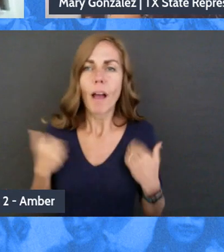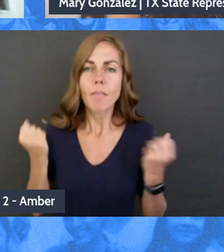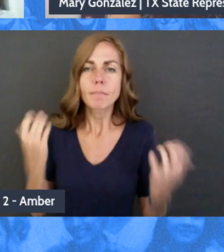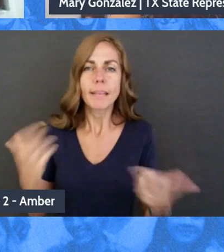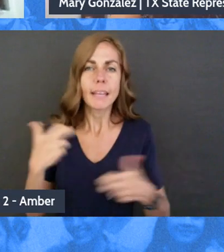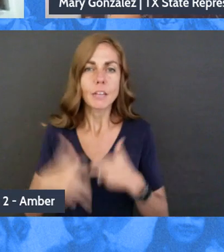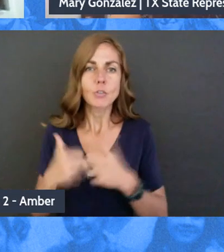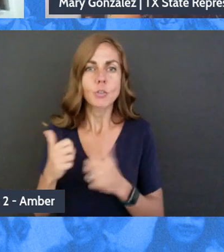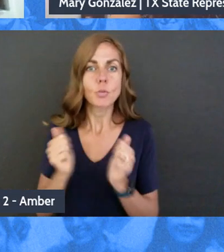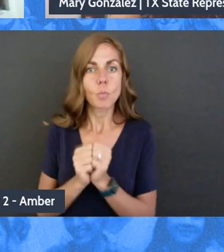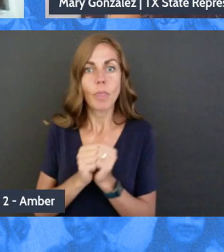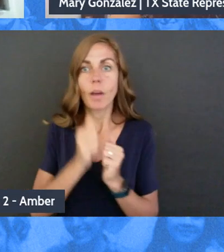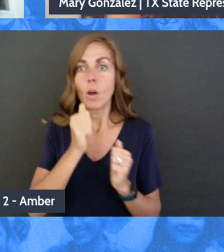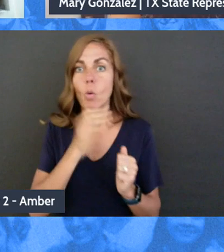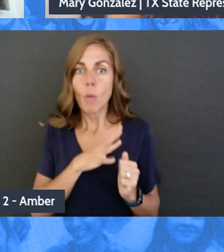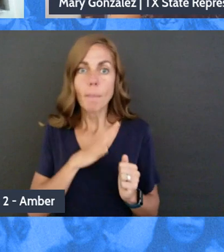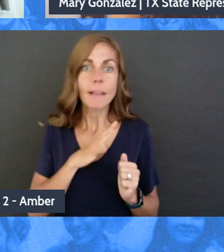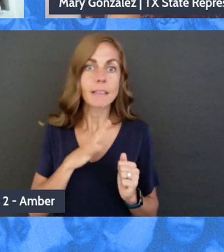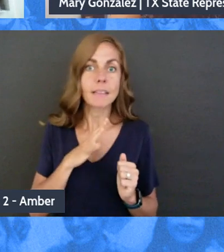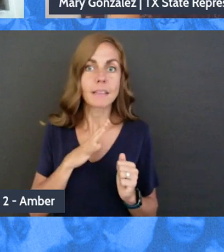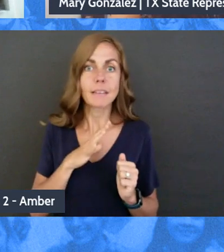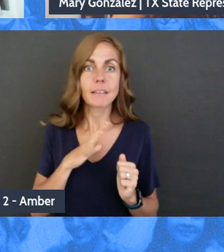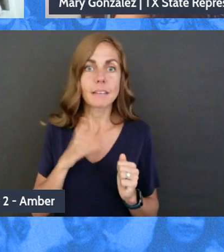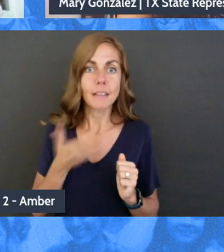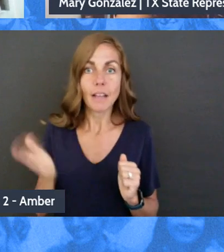The numbers are horrific for black women,